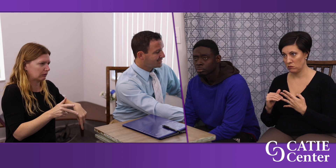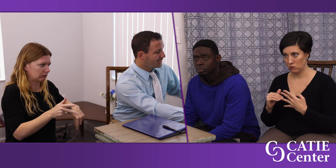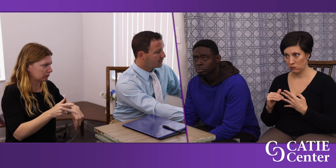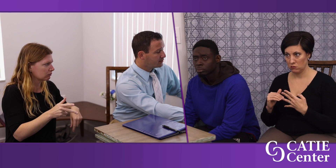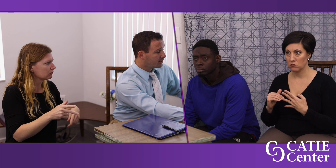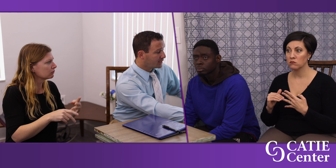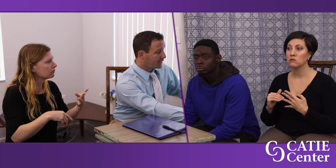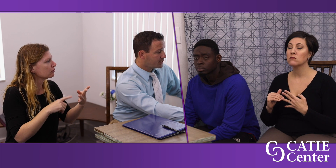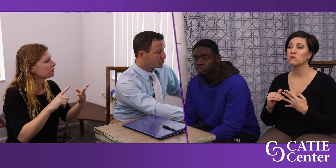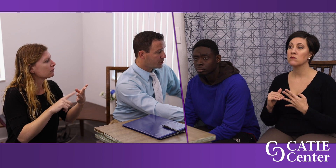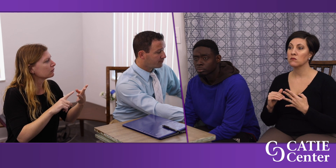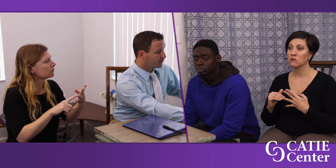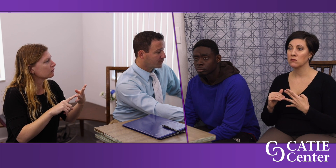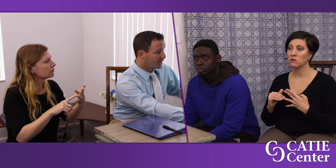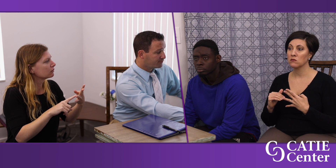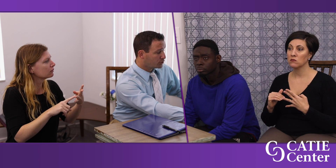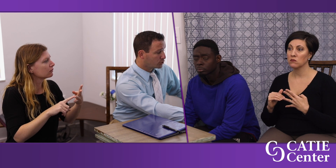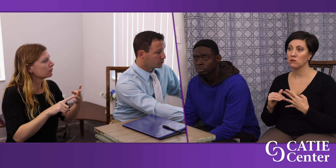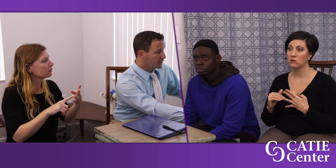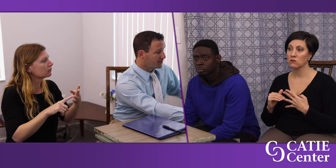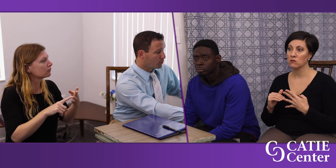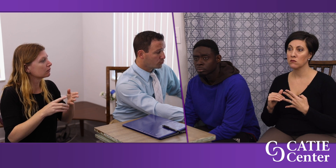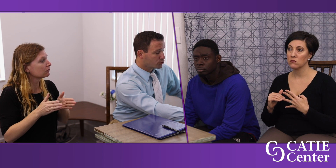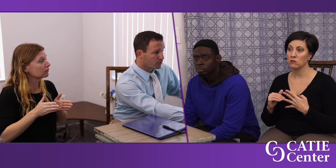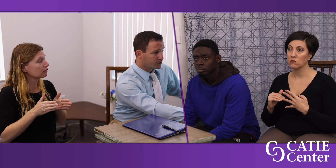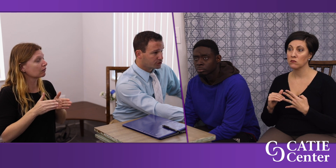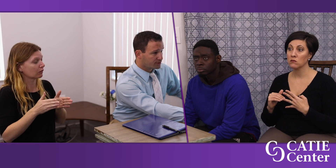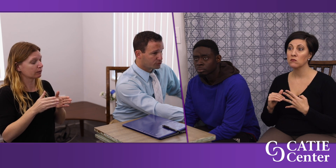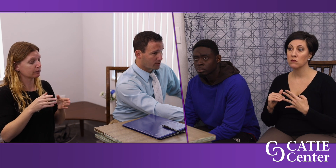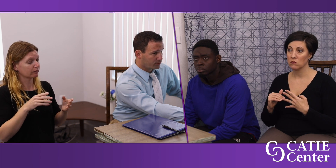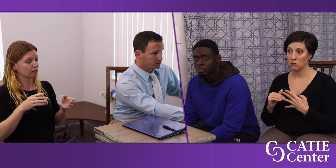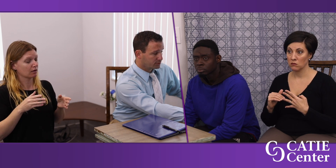C) the lane is shared for left turns in both directions of travel